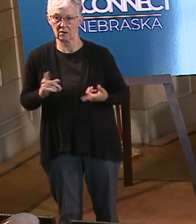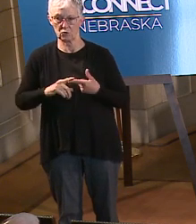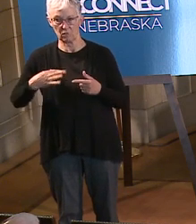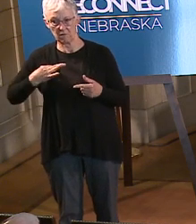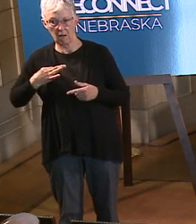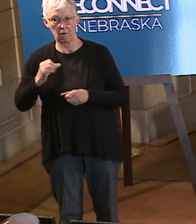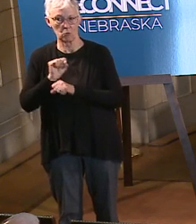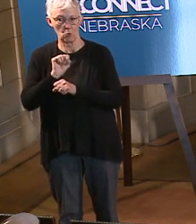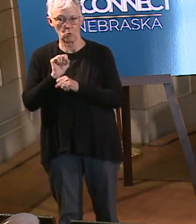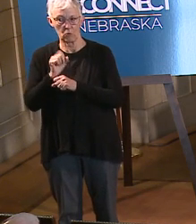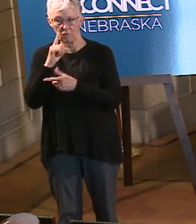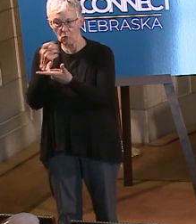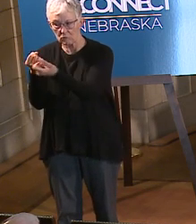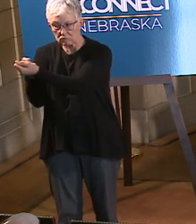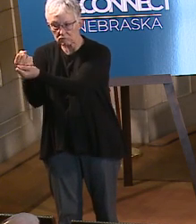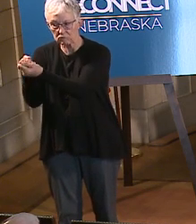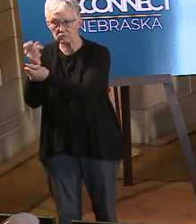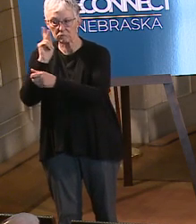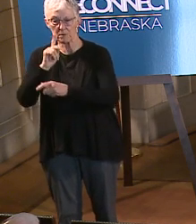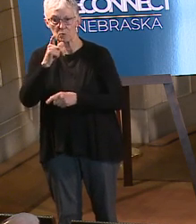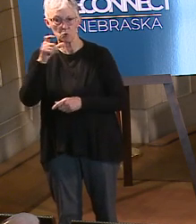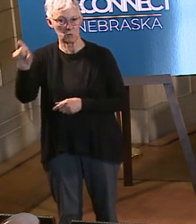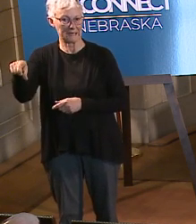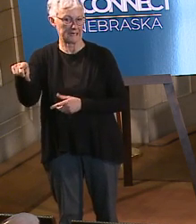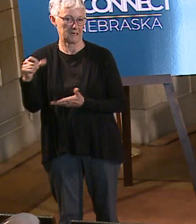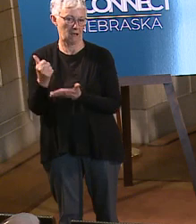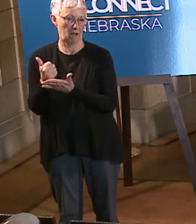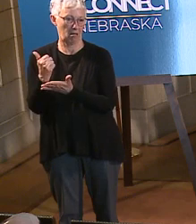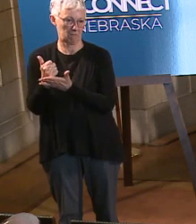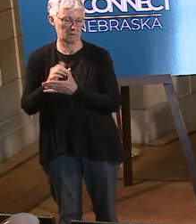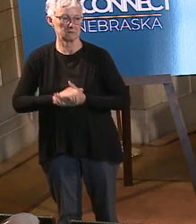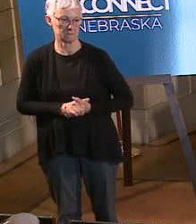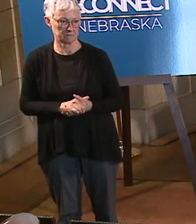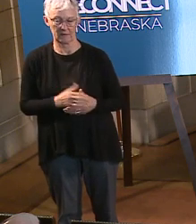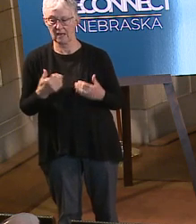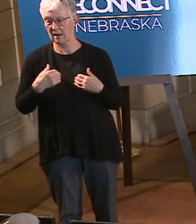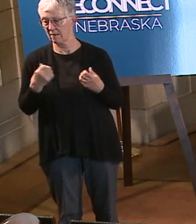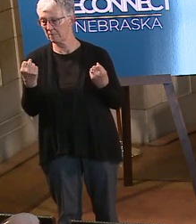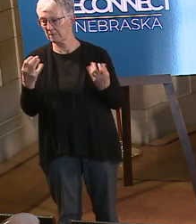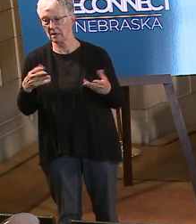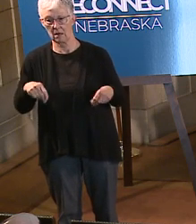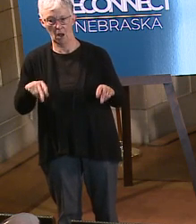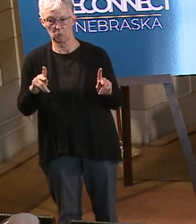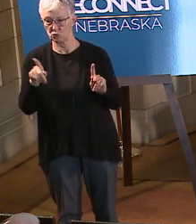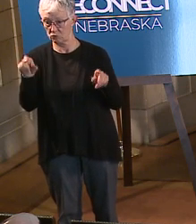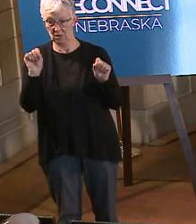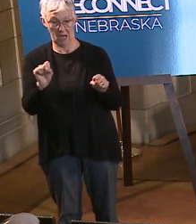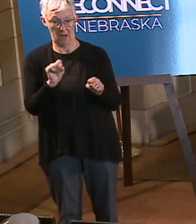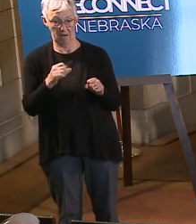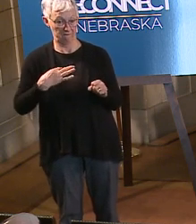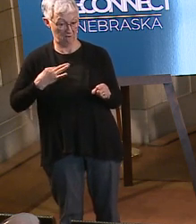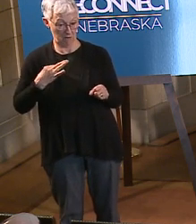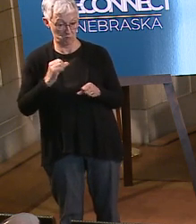AND THROUGH SERVICE, VOLUNTEERS HELP TO BUILD STRONGER COMMUNITIES AND PROVIDE ASSISTANCE TO THOSE WHO NEED IT